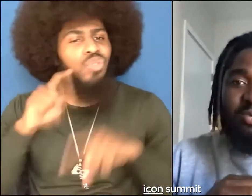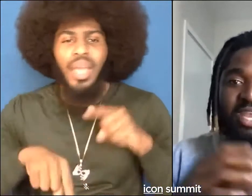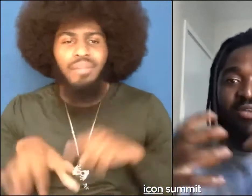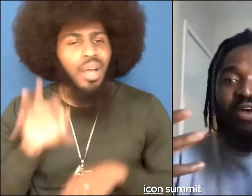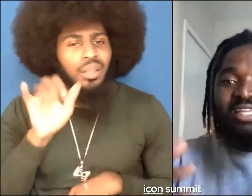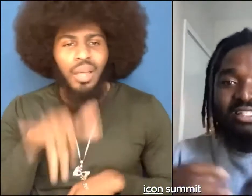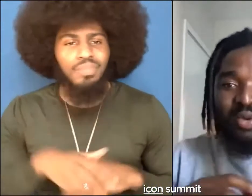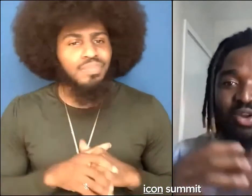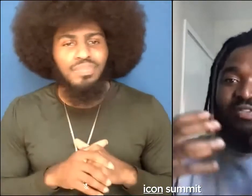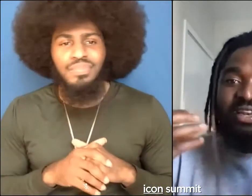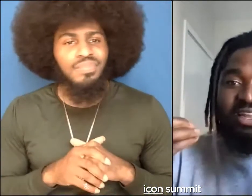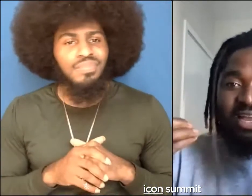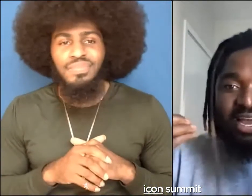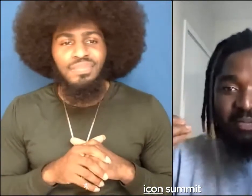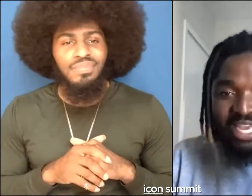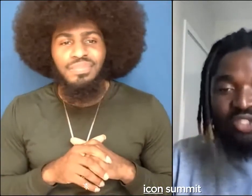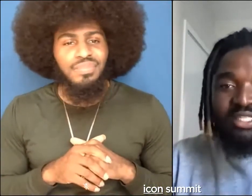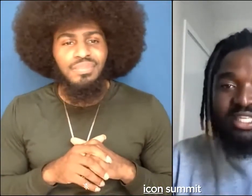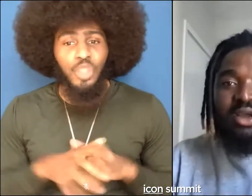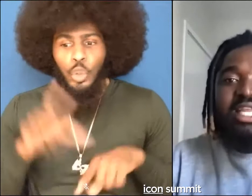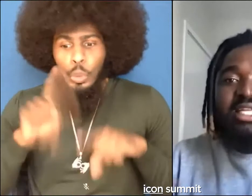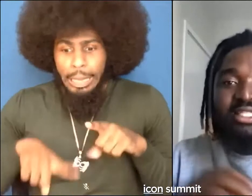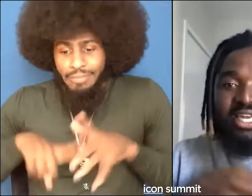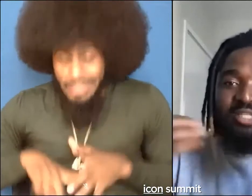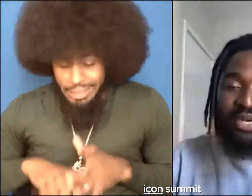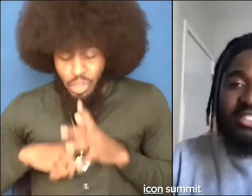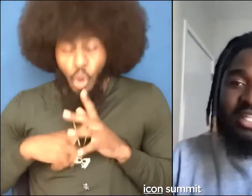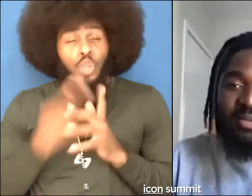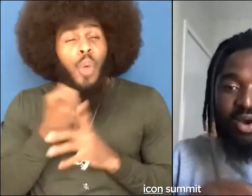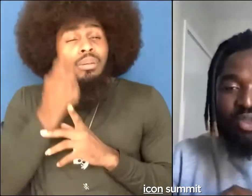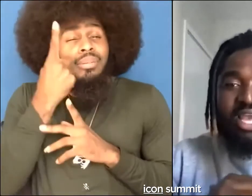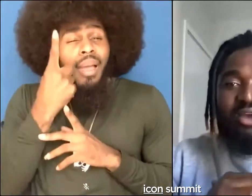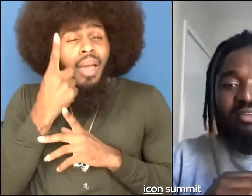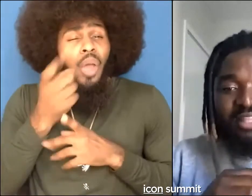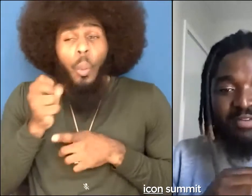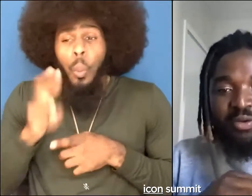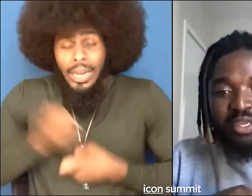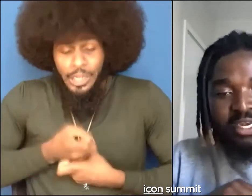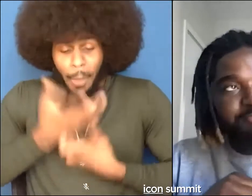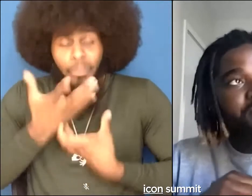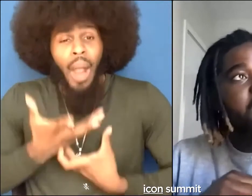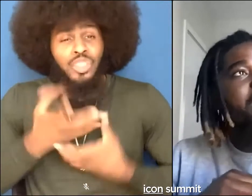We cannot even begin to understand our needs and expressing them without that vulnerability.